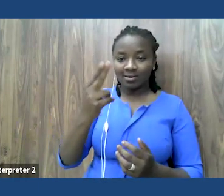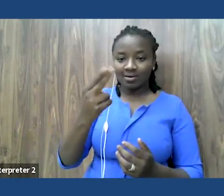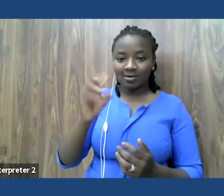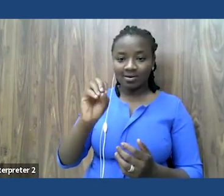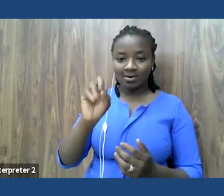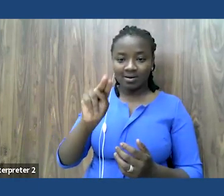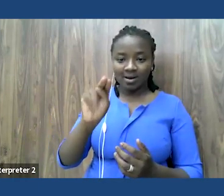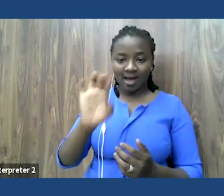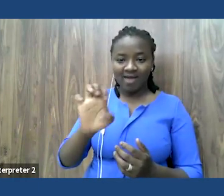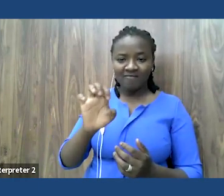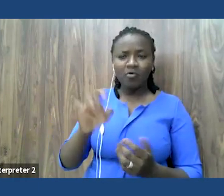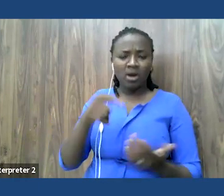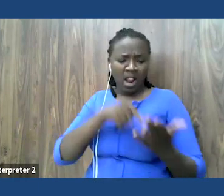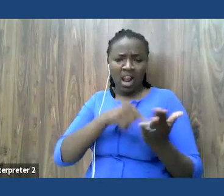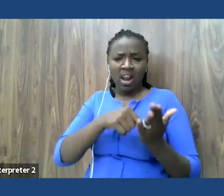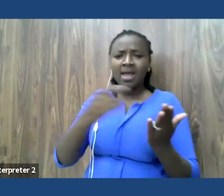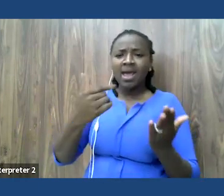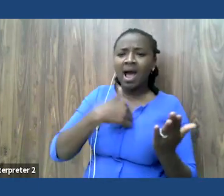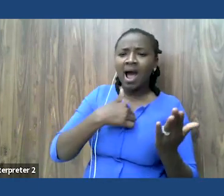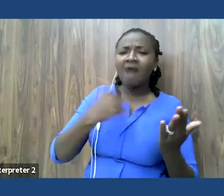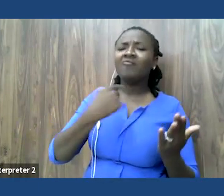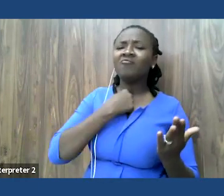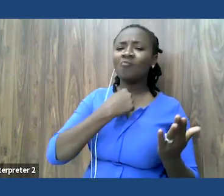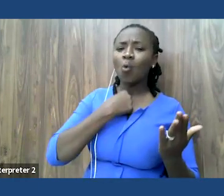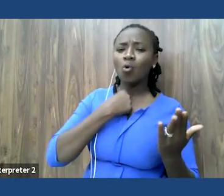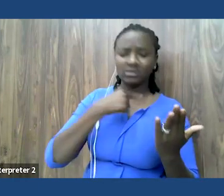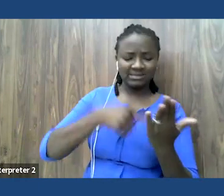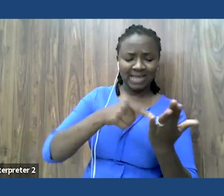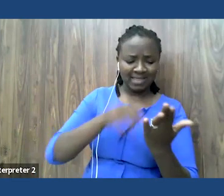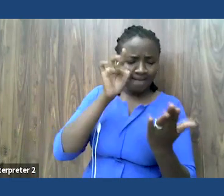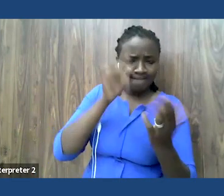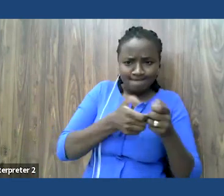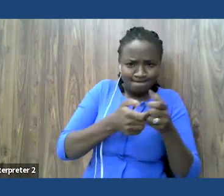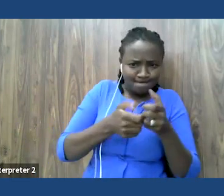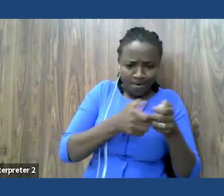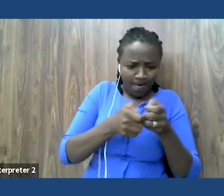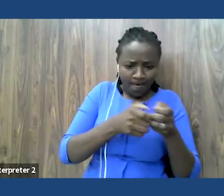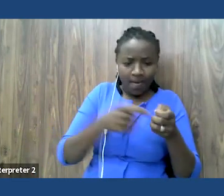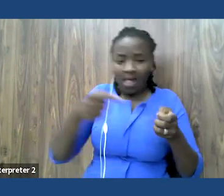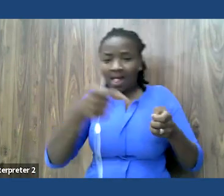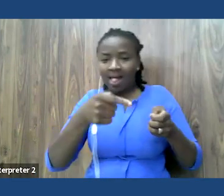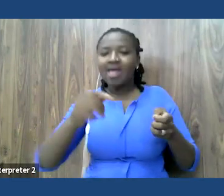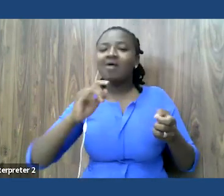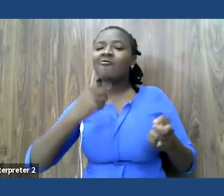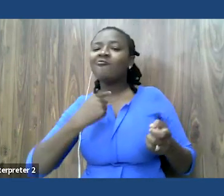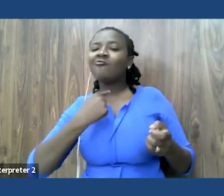And just reading about the process that they took engaging with members of the ALS community